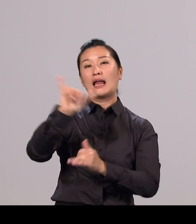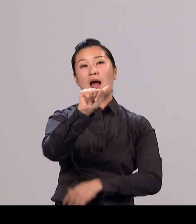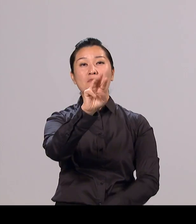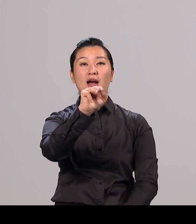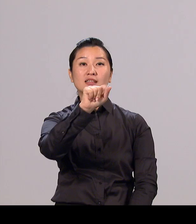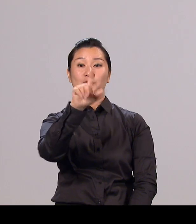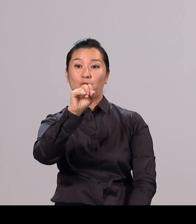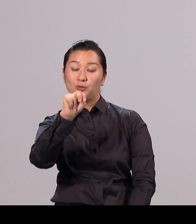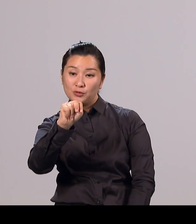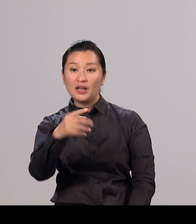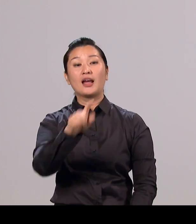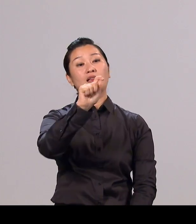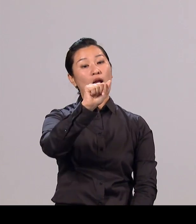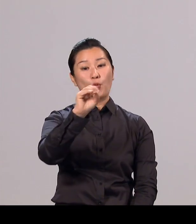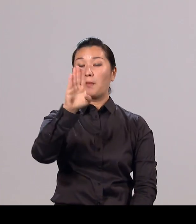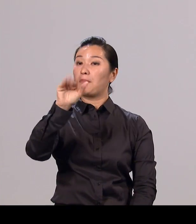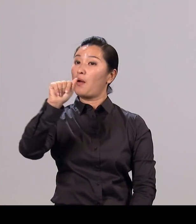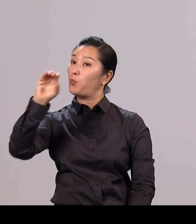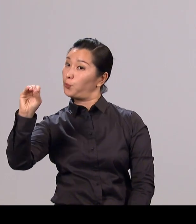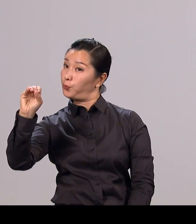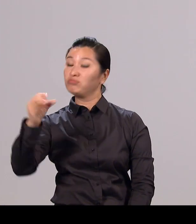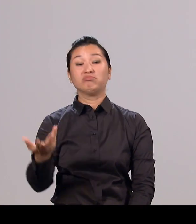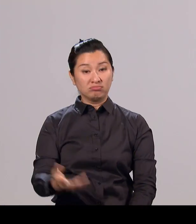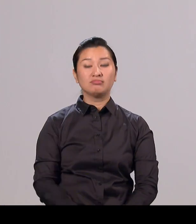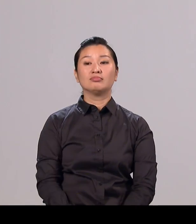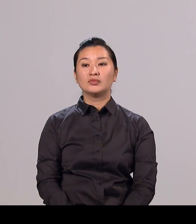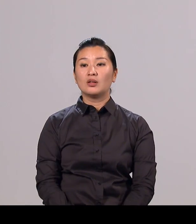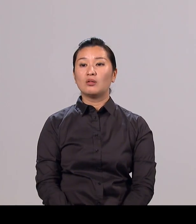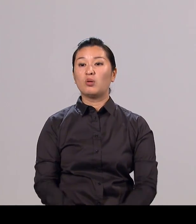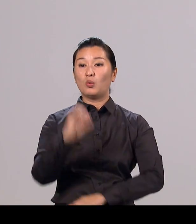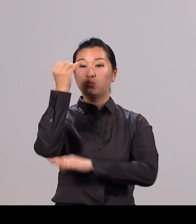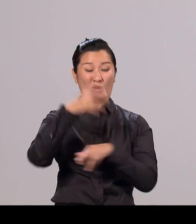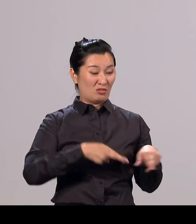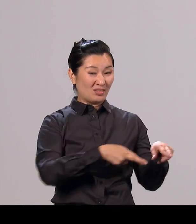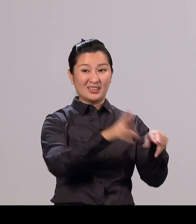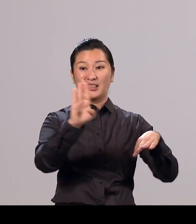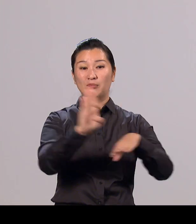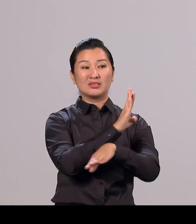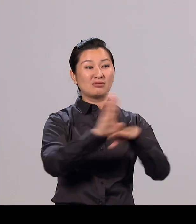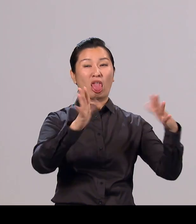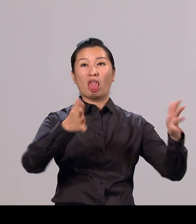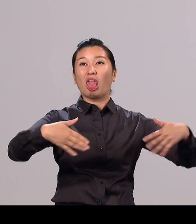Orchard Road shops are affected. They have become places where people look, see, go home to buy.